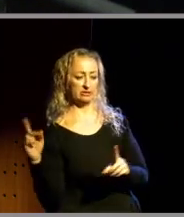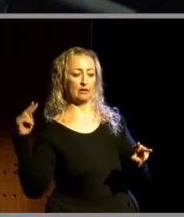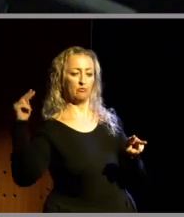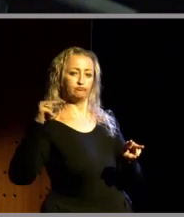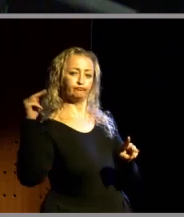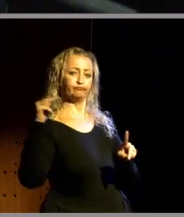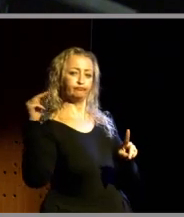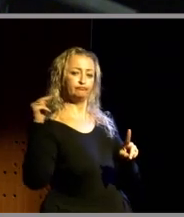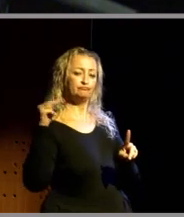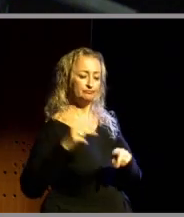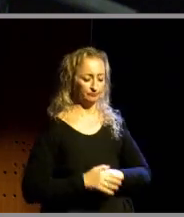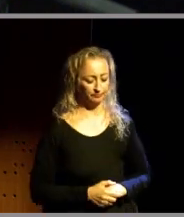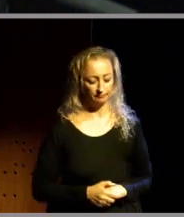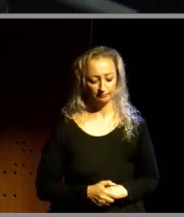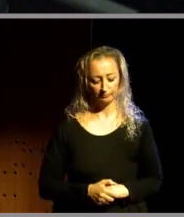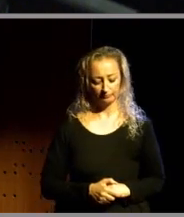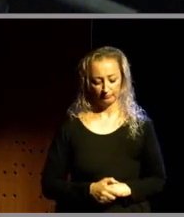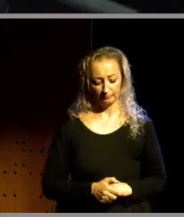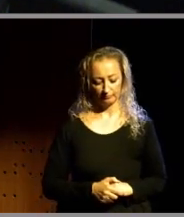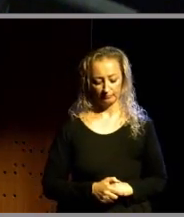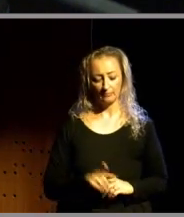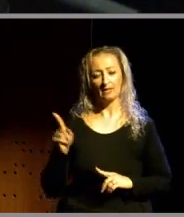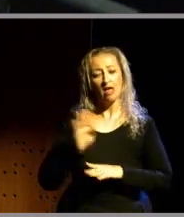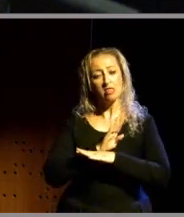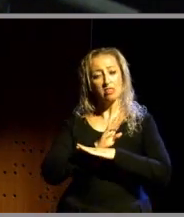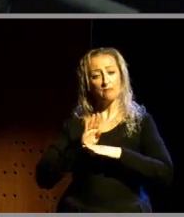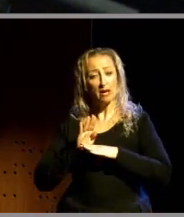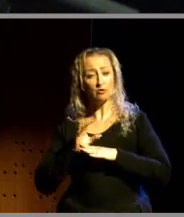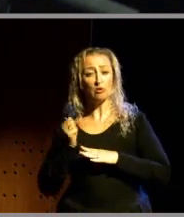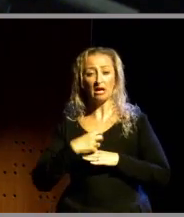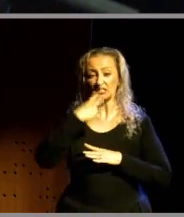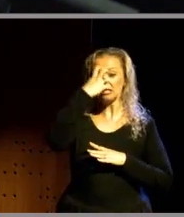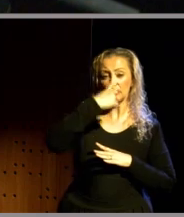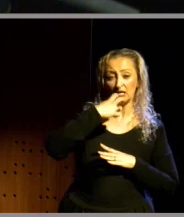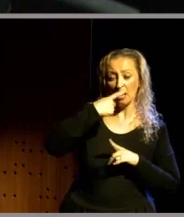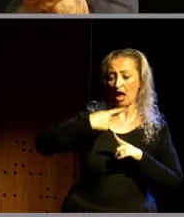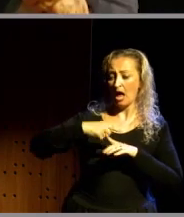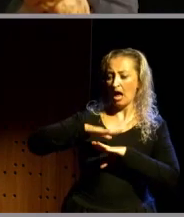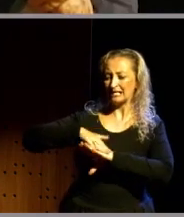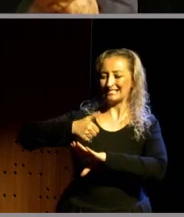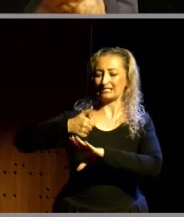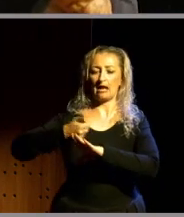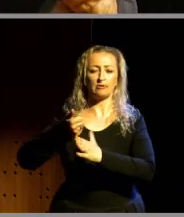The panel is comprised of senior and established arts leaders who have